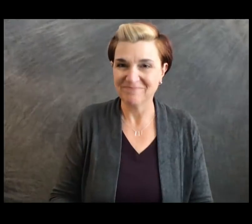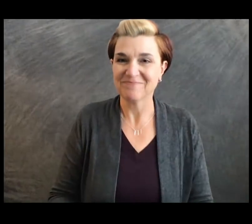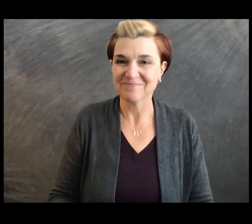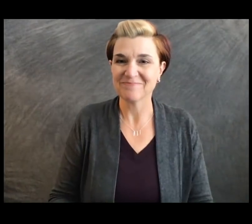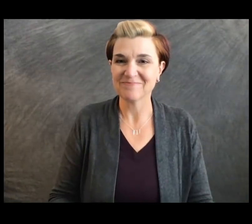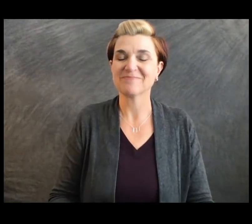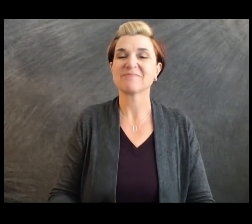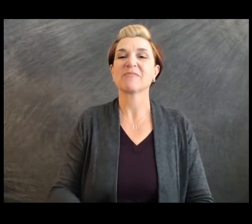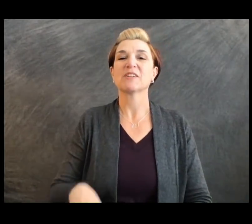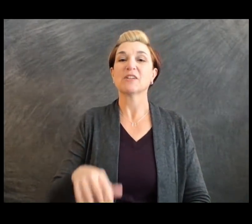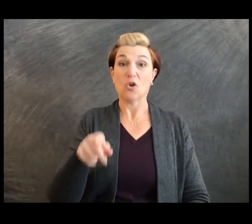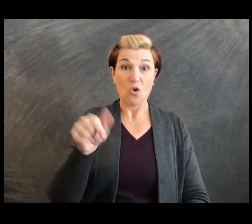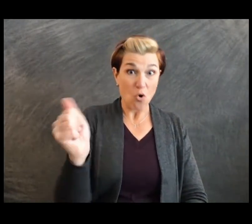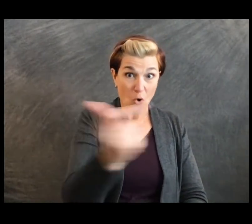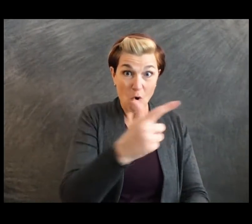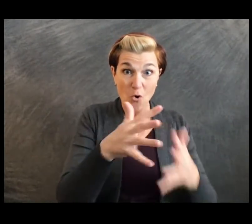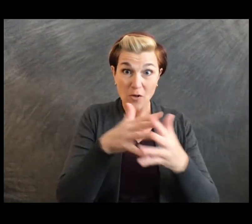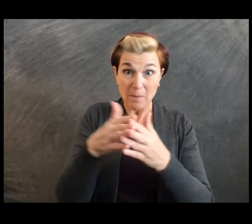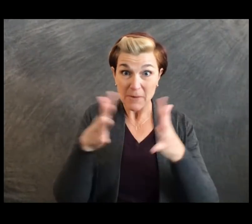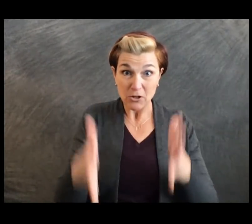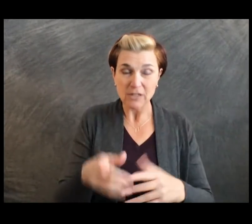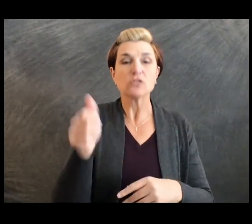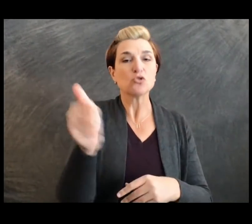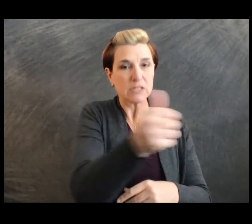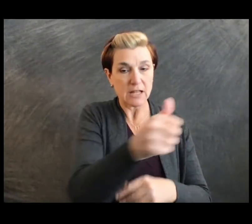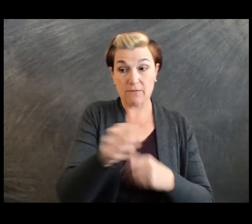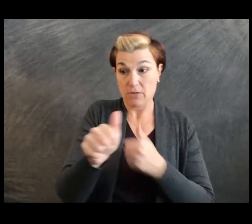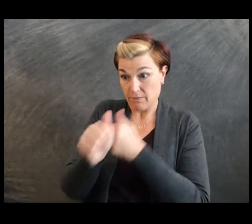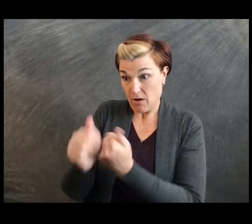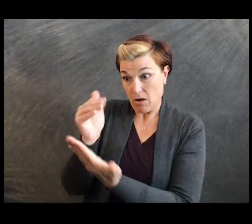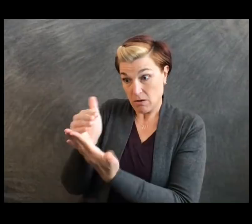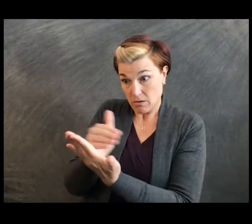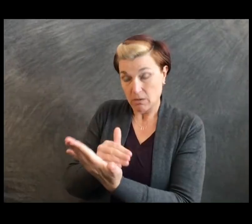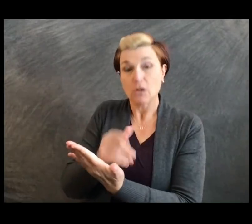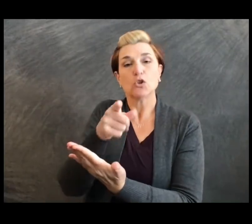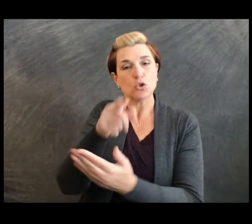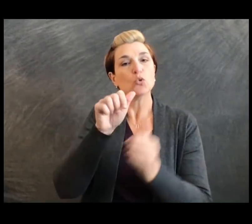the spread and we encourage you to continue to do that as the president